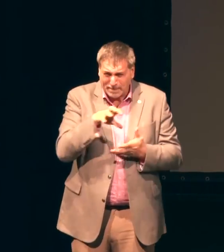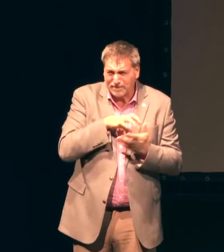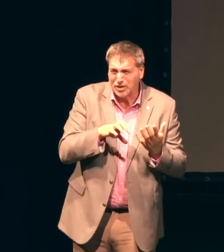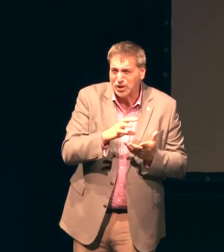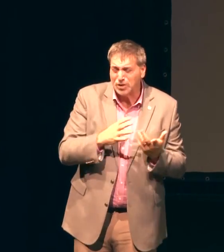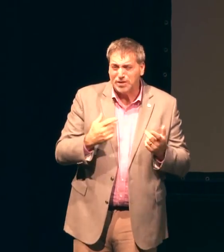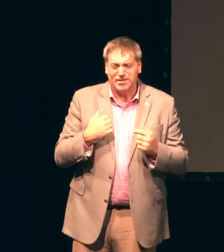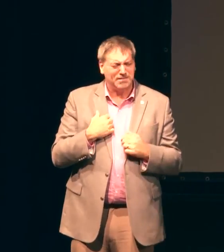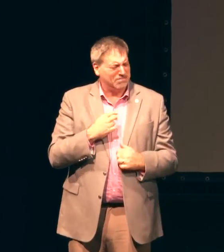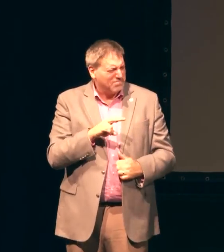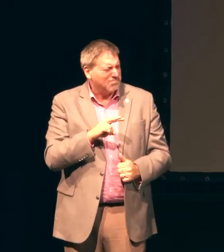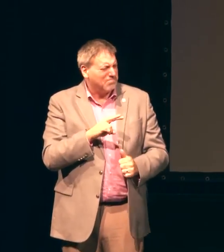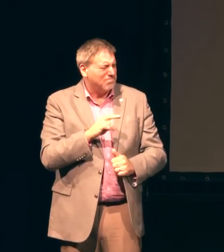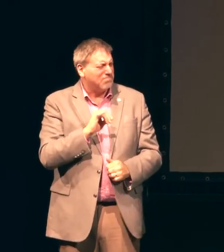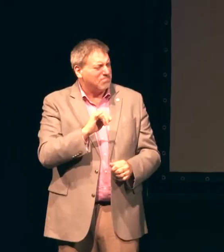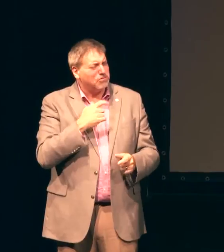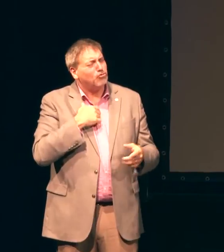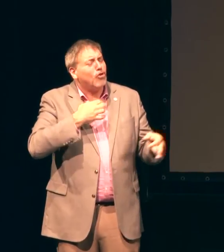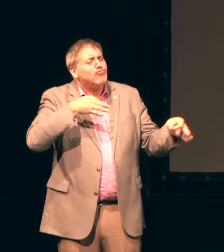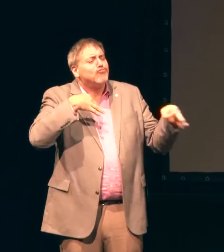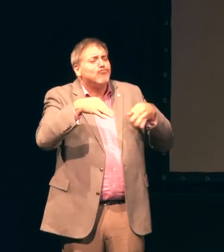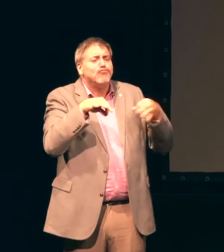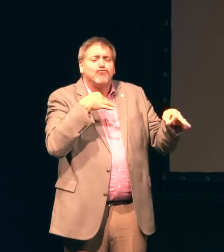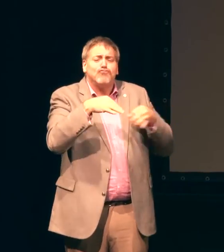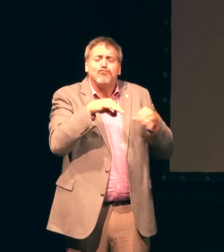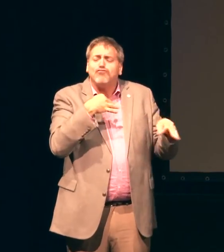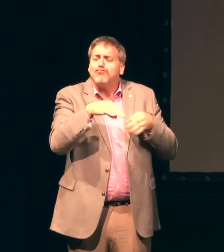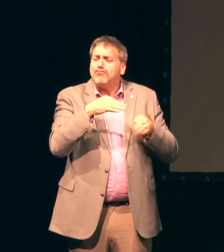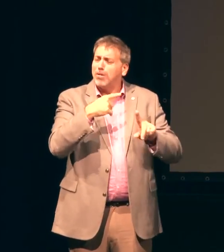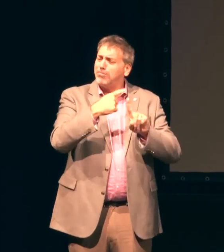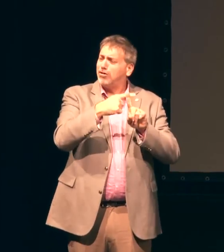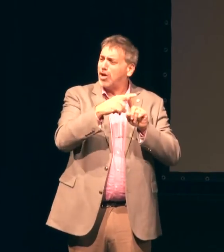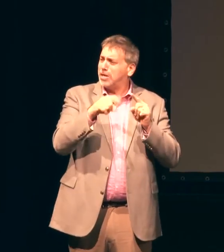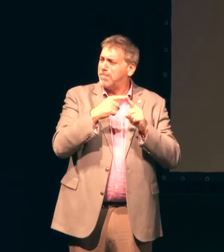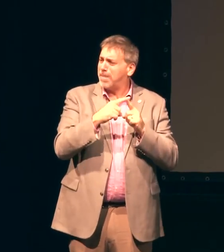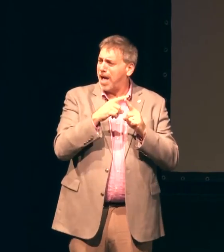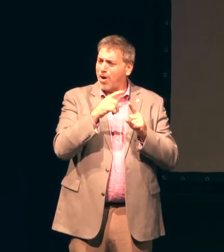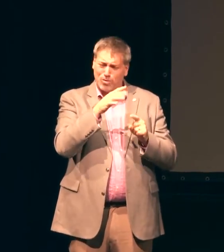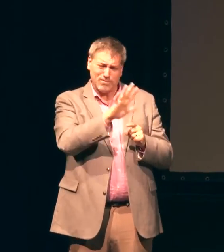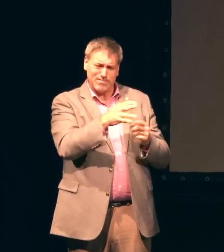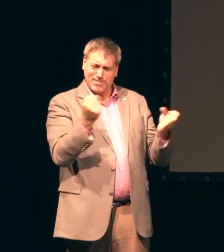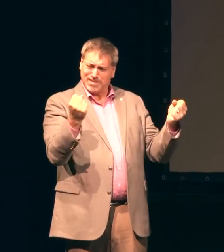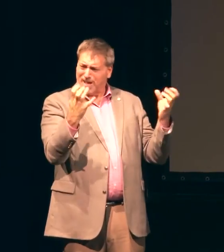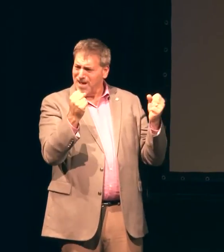and have my child speak or do I not and have my child sign? And I explained to her the pros and